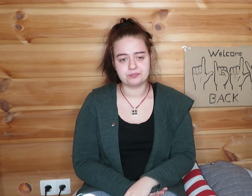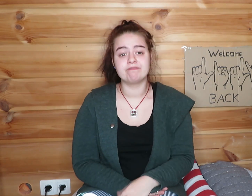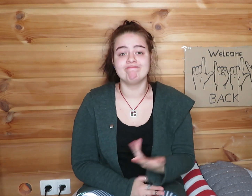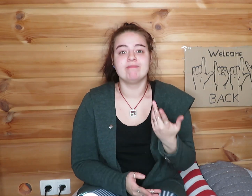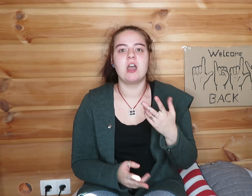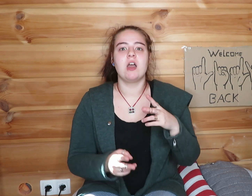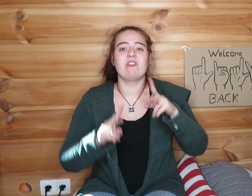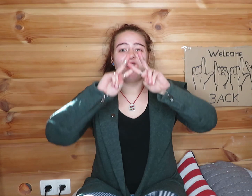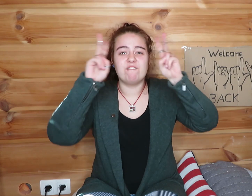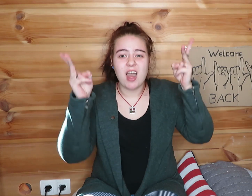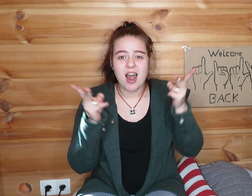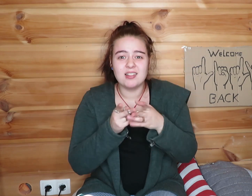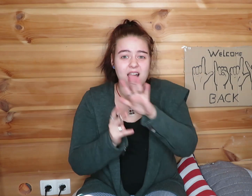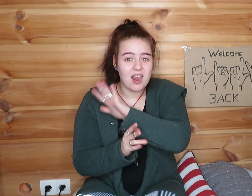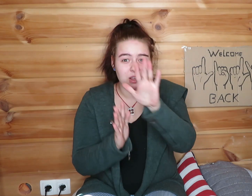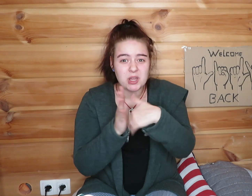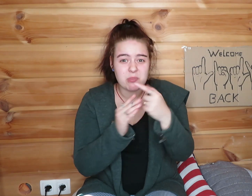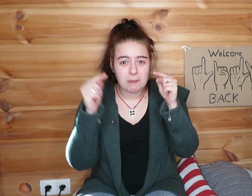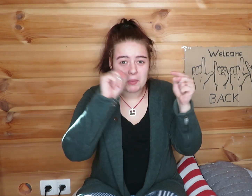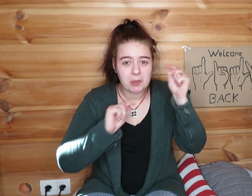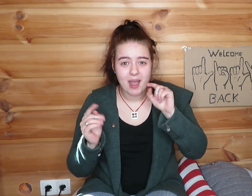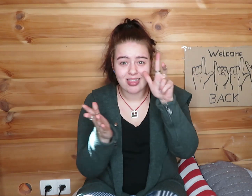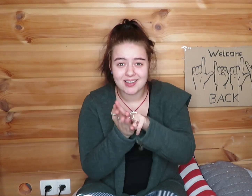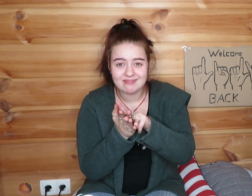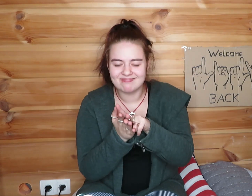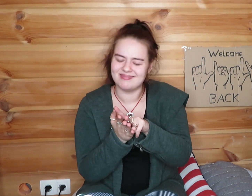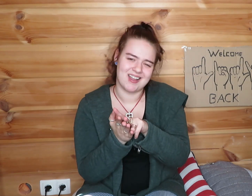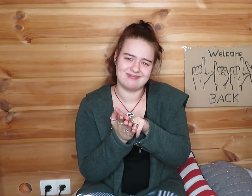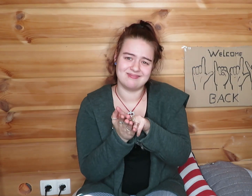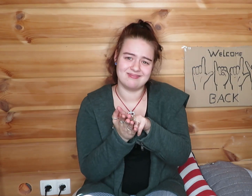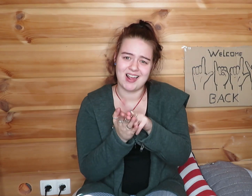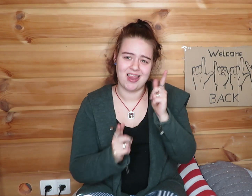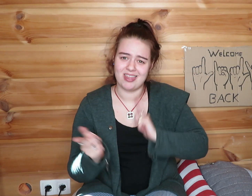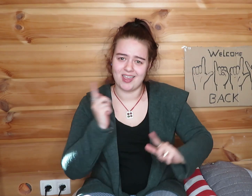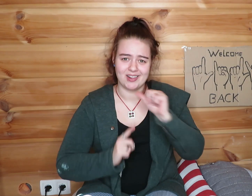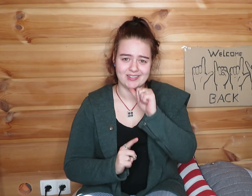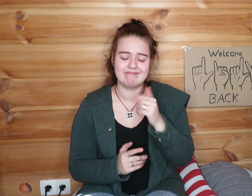Unfortunately not all existing sign languages are recognised as fully-fledged languages.